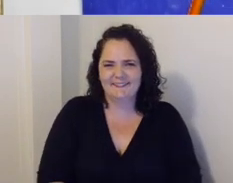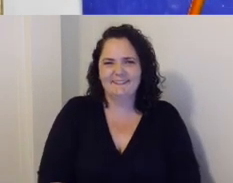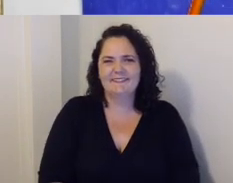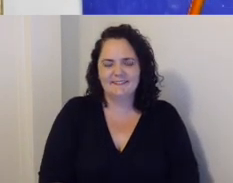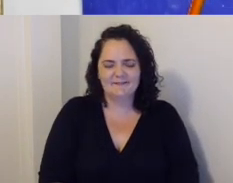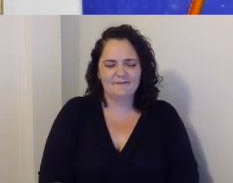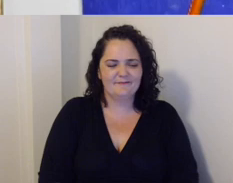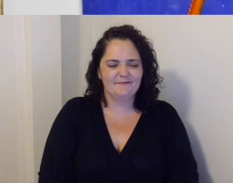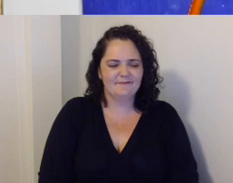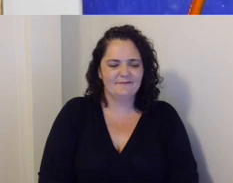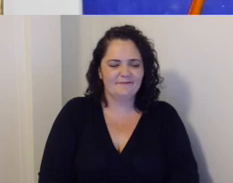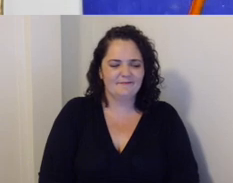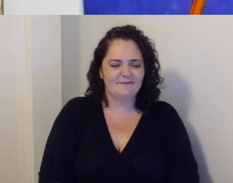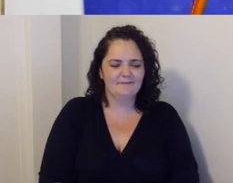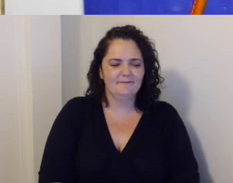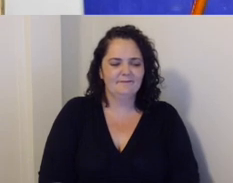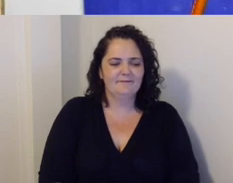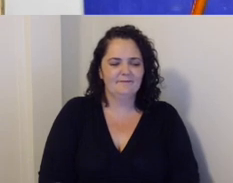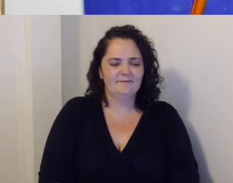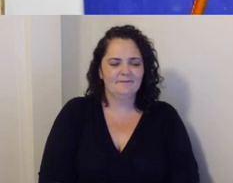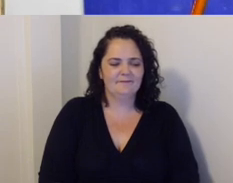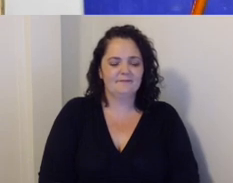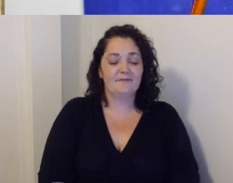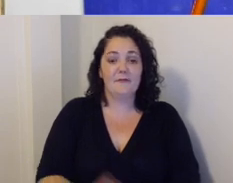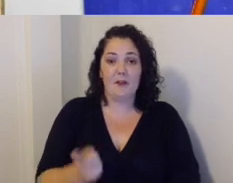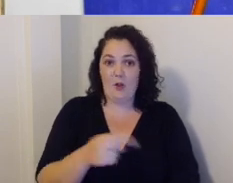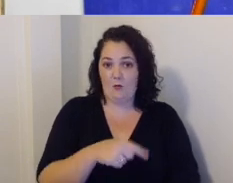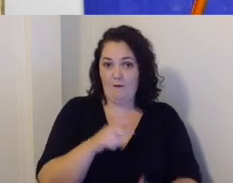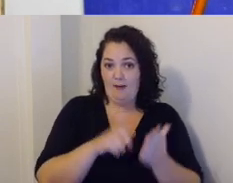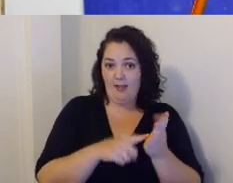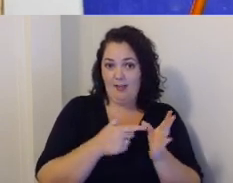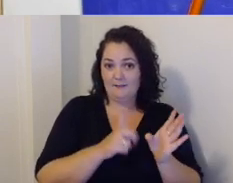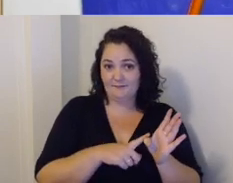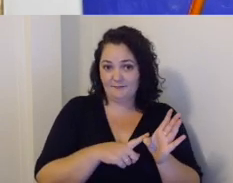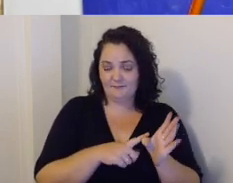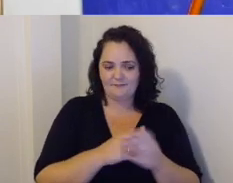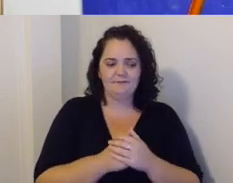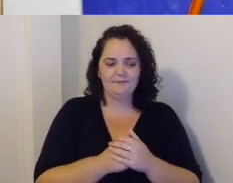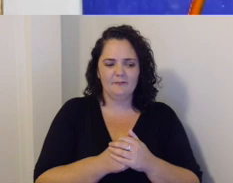now I'll move over here to the clay again which is one of my favorites and again you can see how